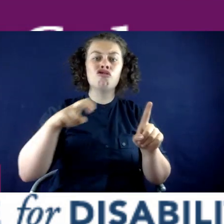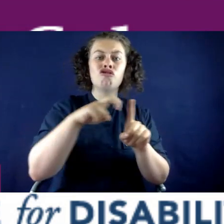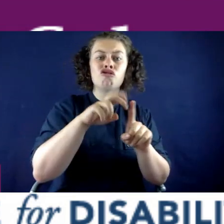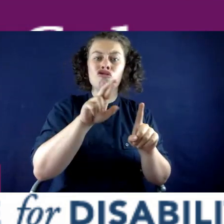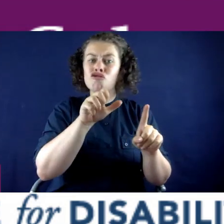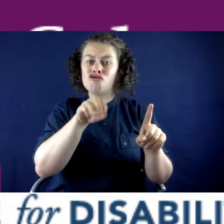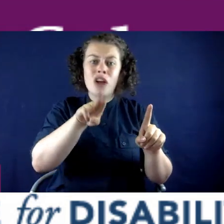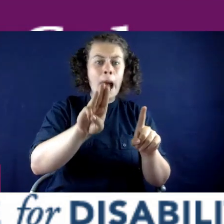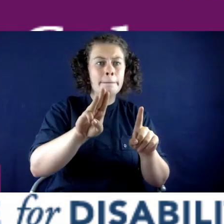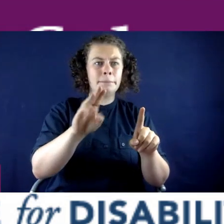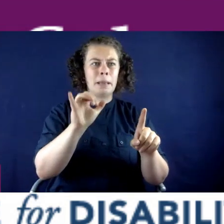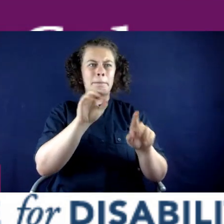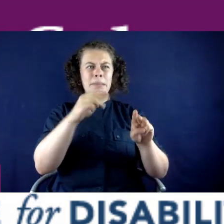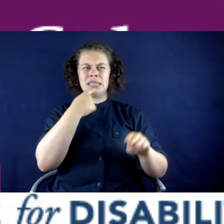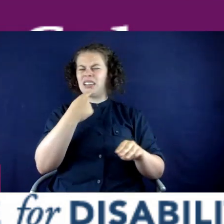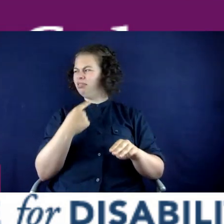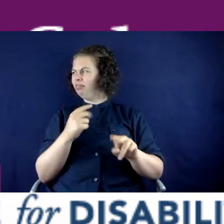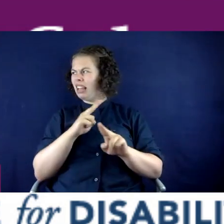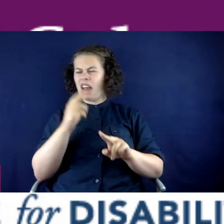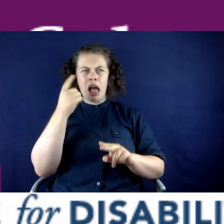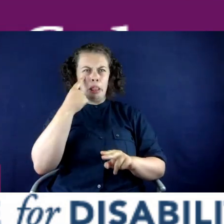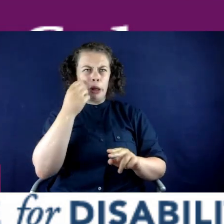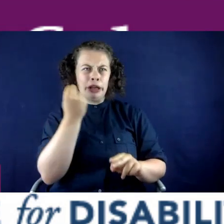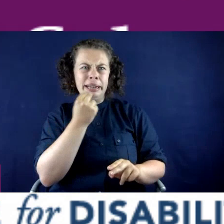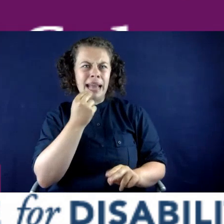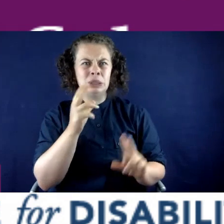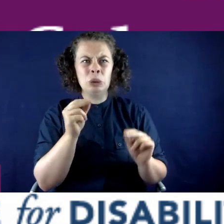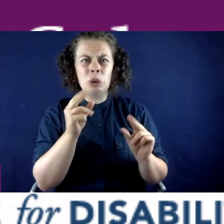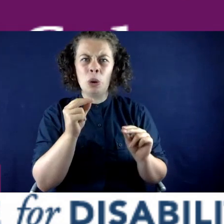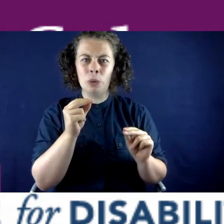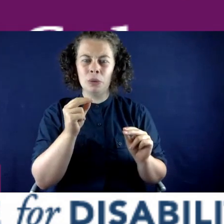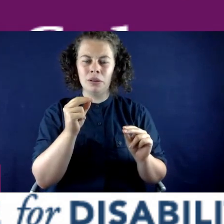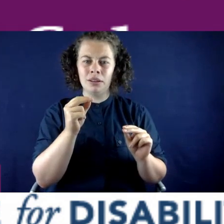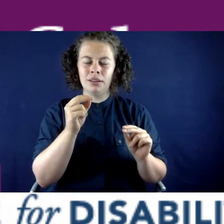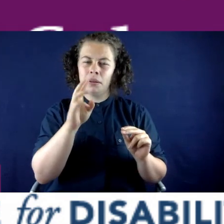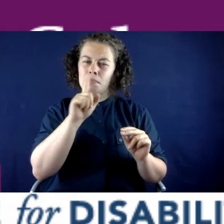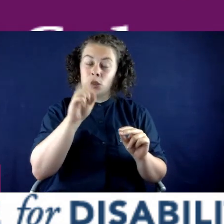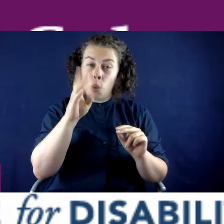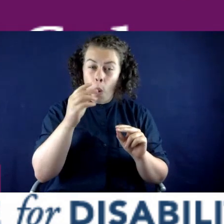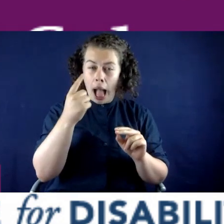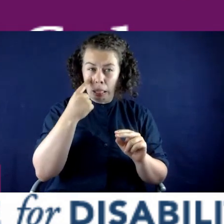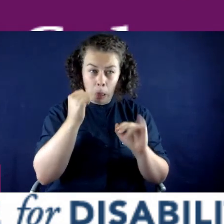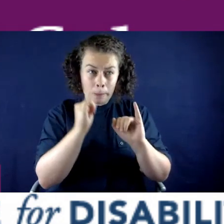Why is it a aesthetically pleasing, it was not designed by people who use it. It is not just talking about giving access